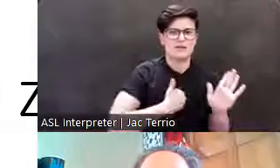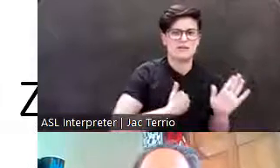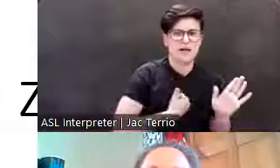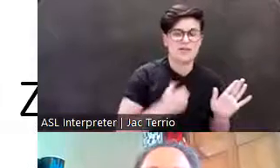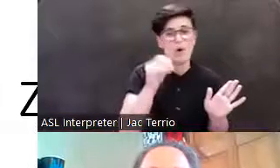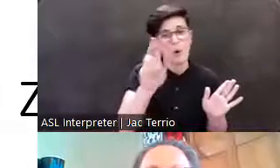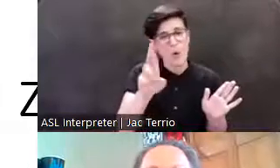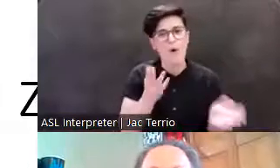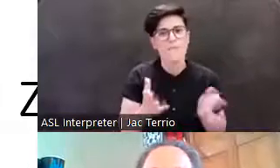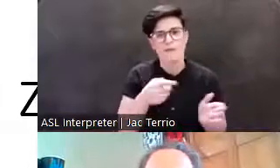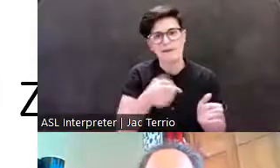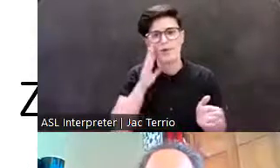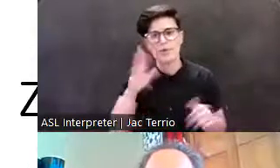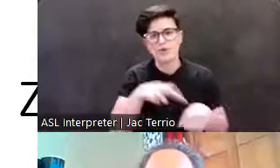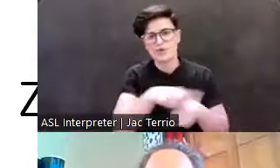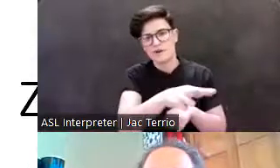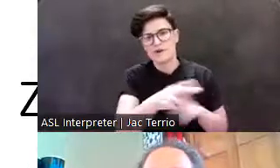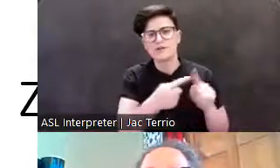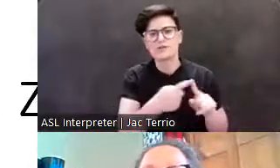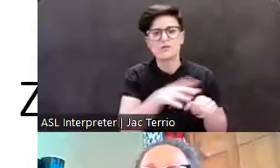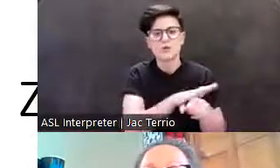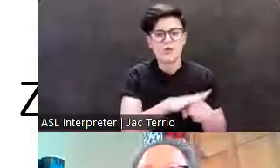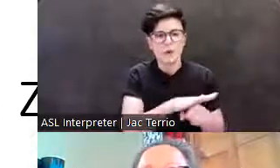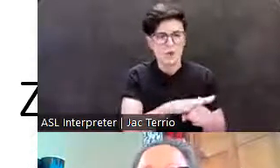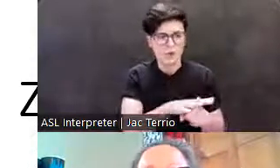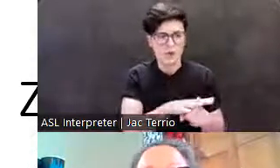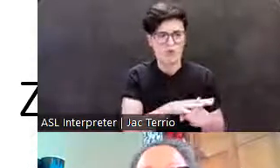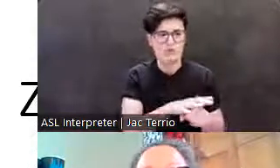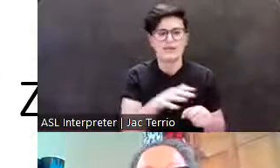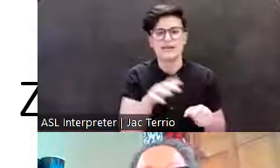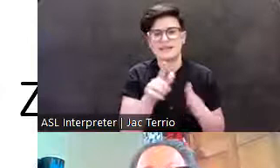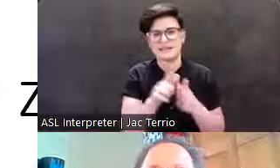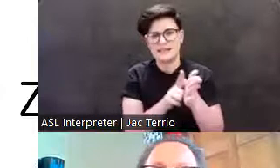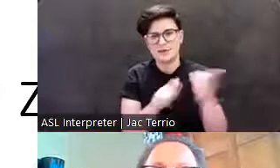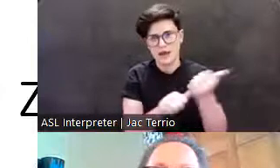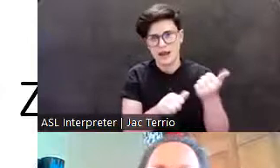to one of the local legal aid offices for additional help because they are still representing